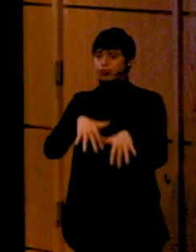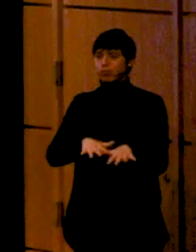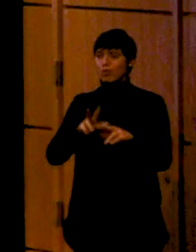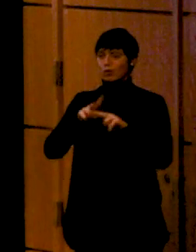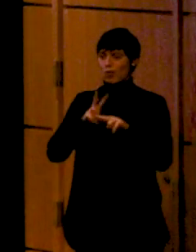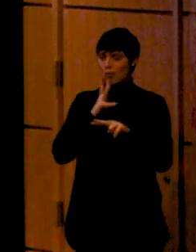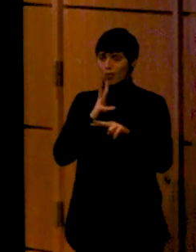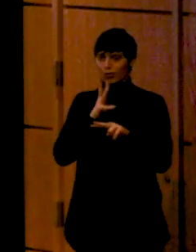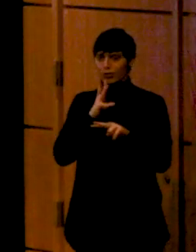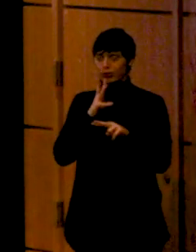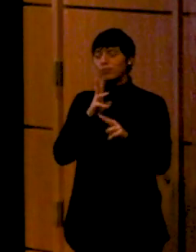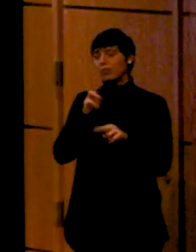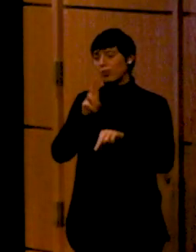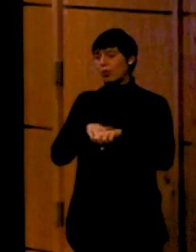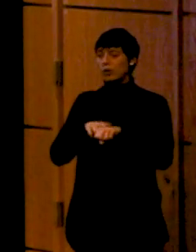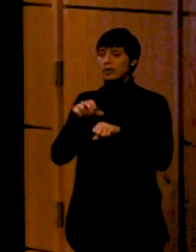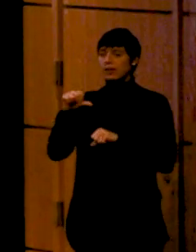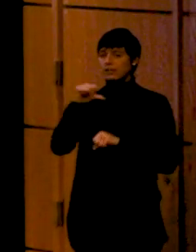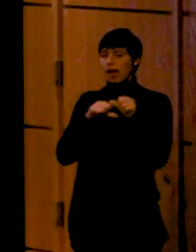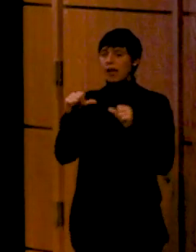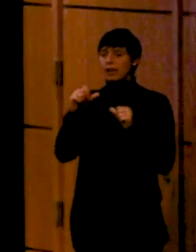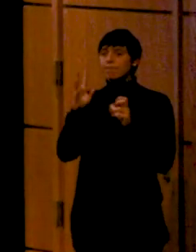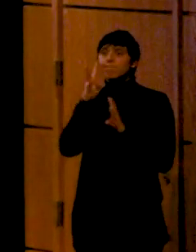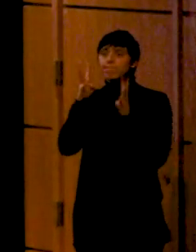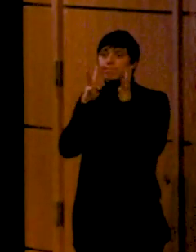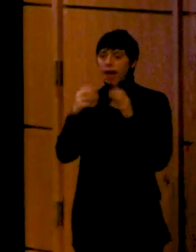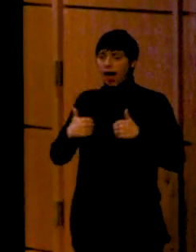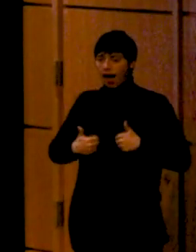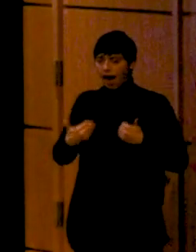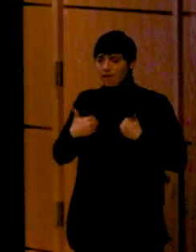And so scientists are, of course, imagining primitive life forms existing in this.